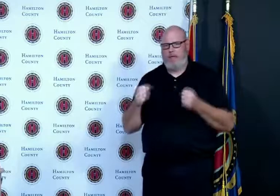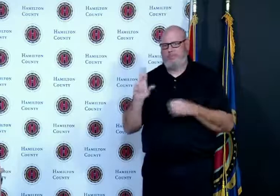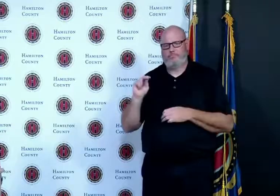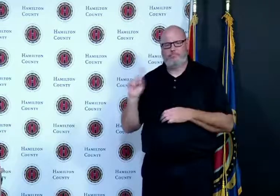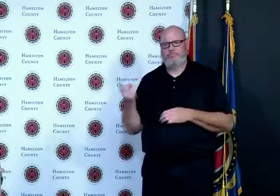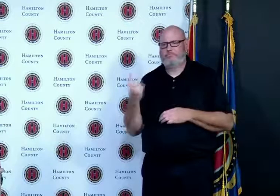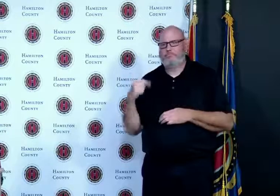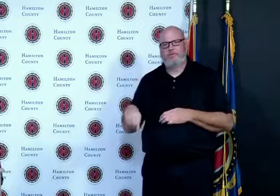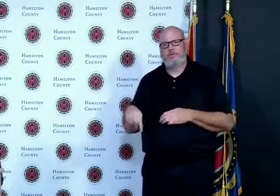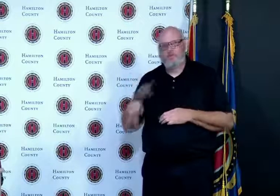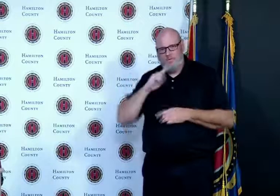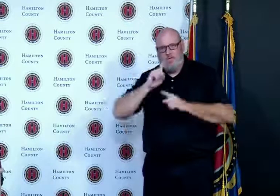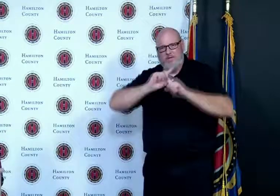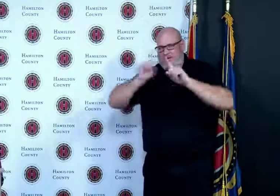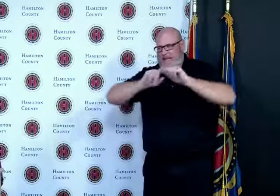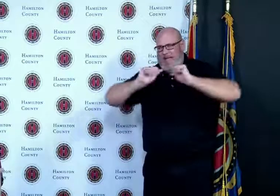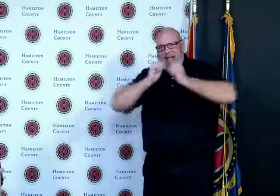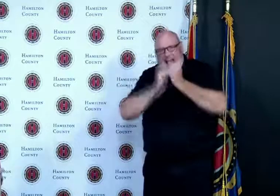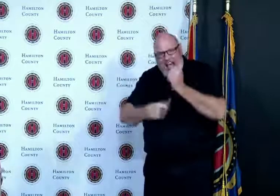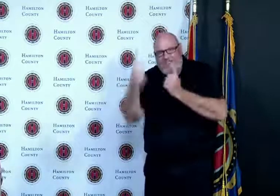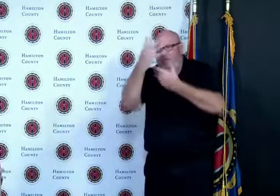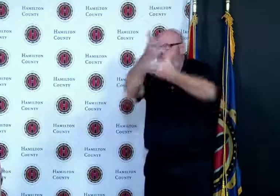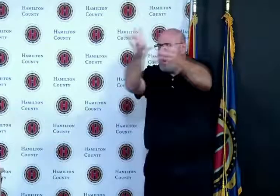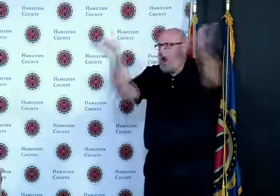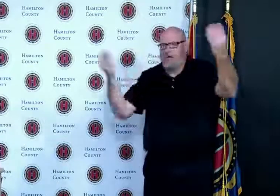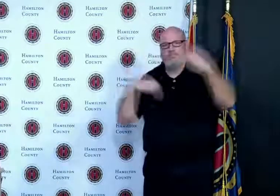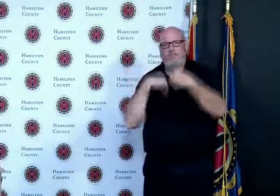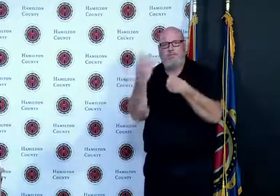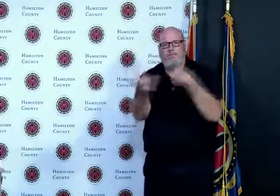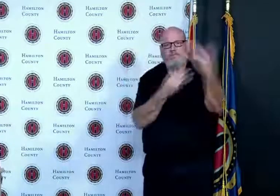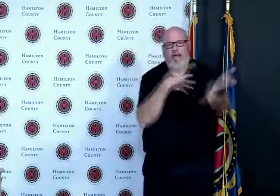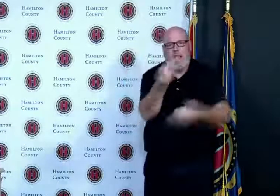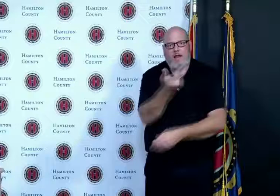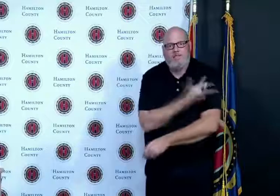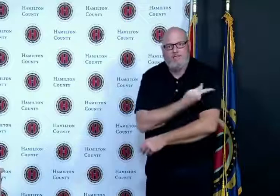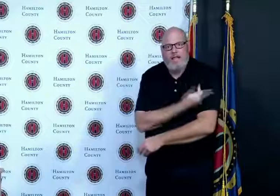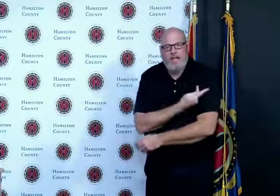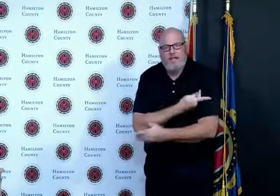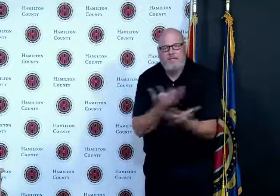vaccine out into the community so again Corey you know you messed up my vibe here